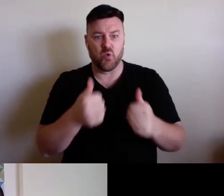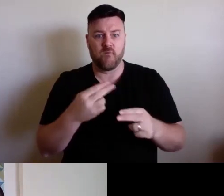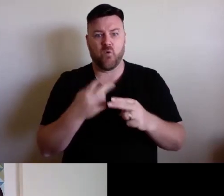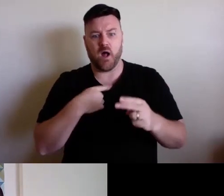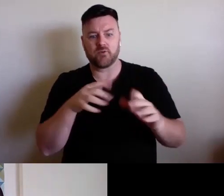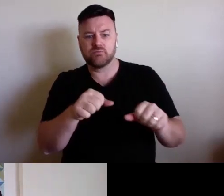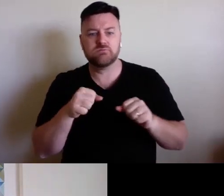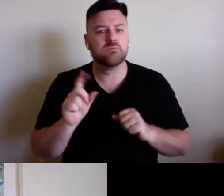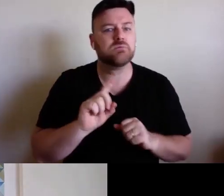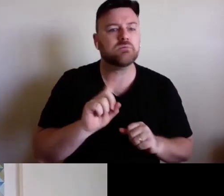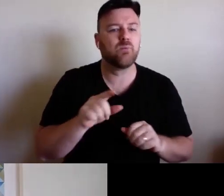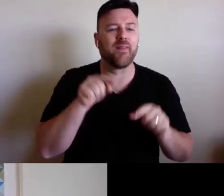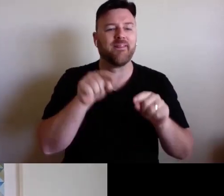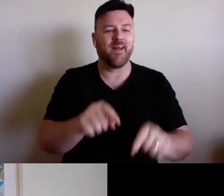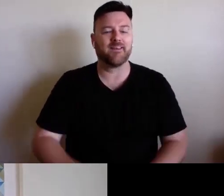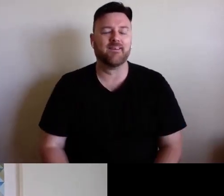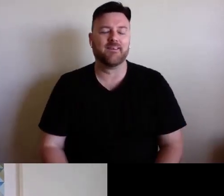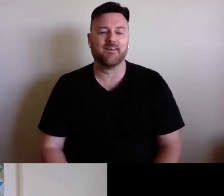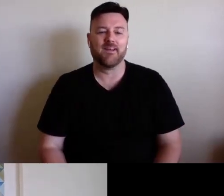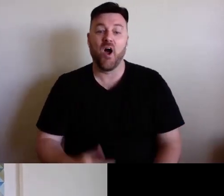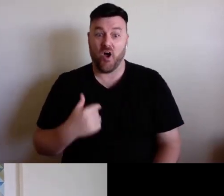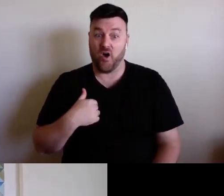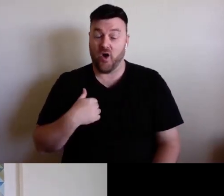REMIX Academy site if there's more on there. We have had some questions